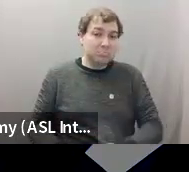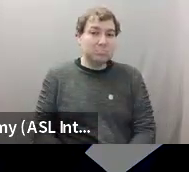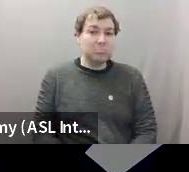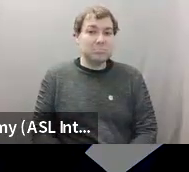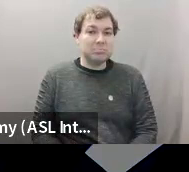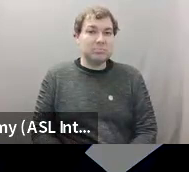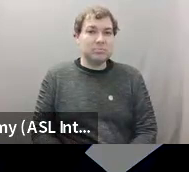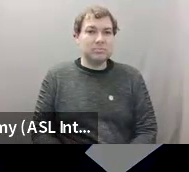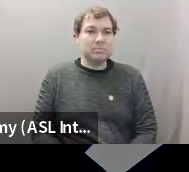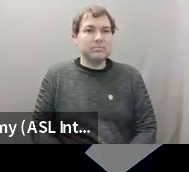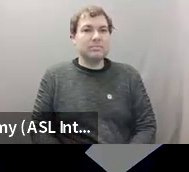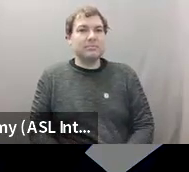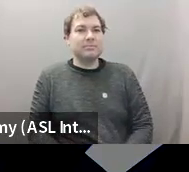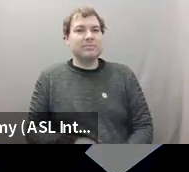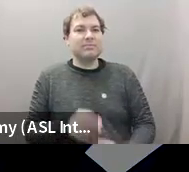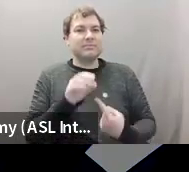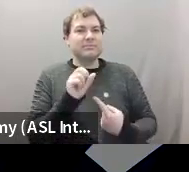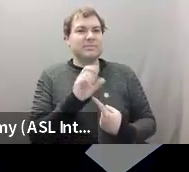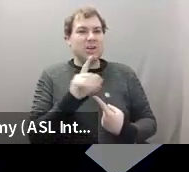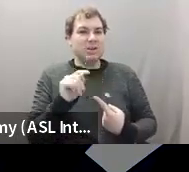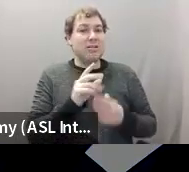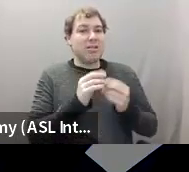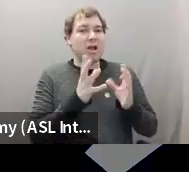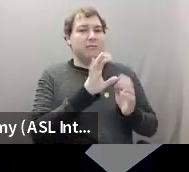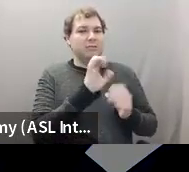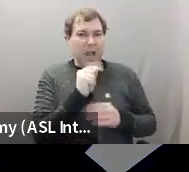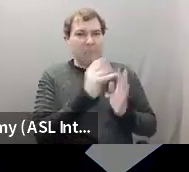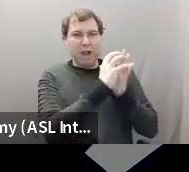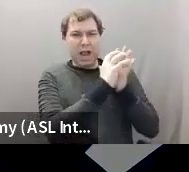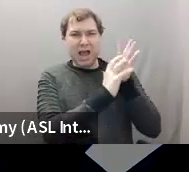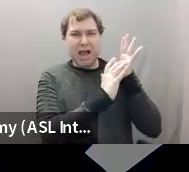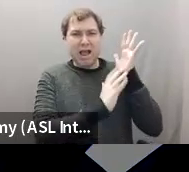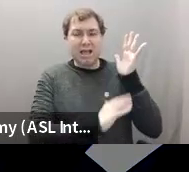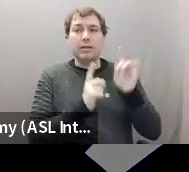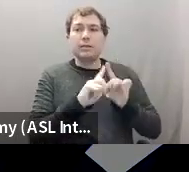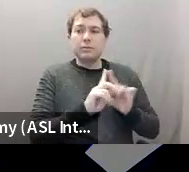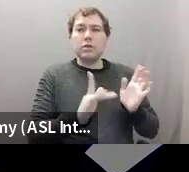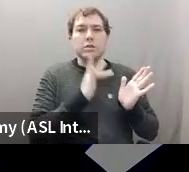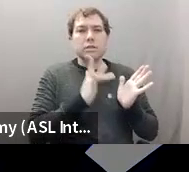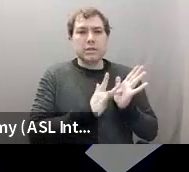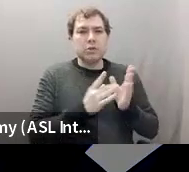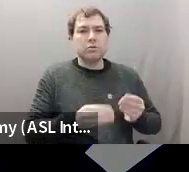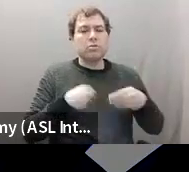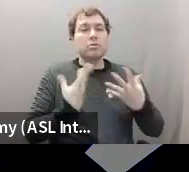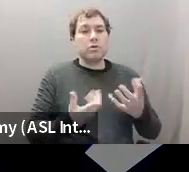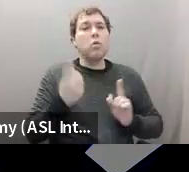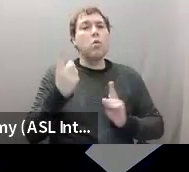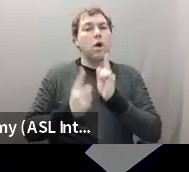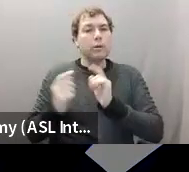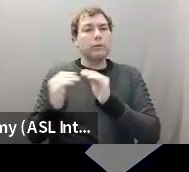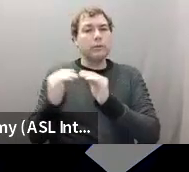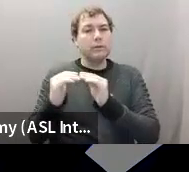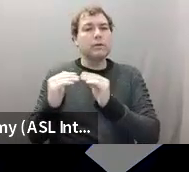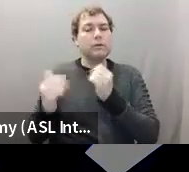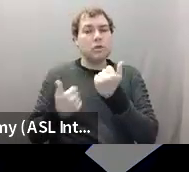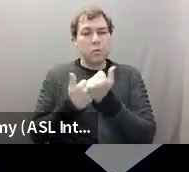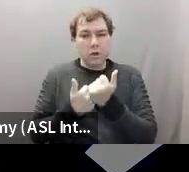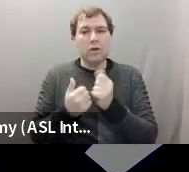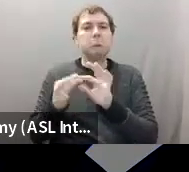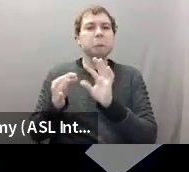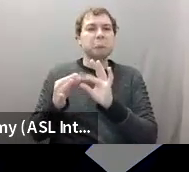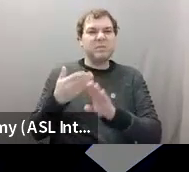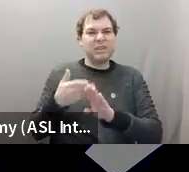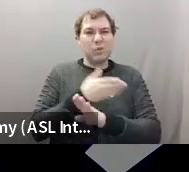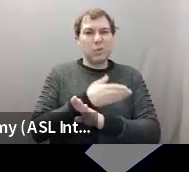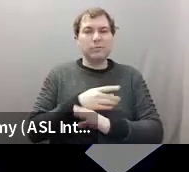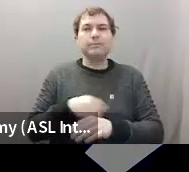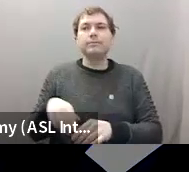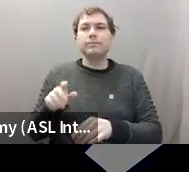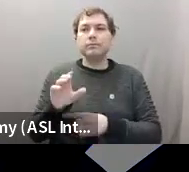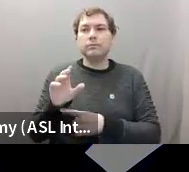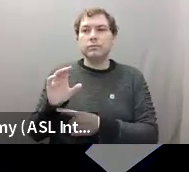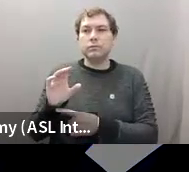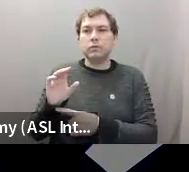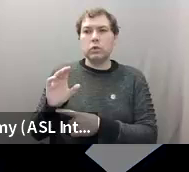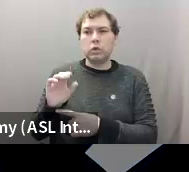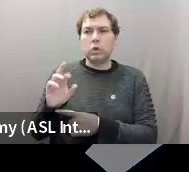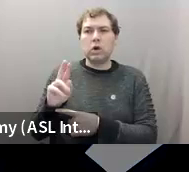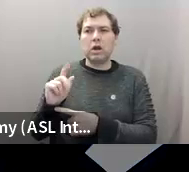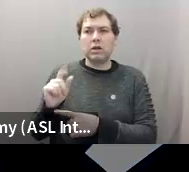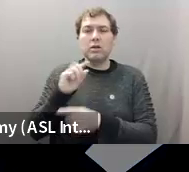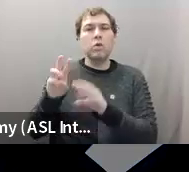Scott Birkenbuel (he, him) VP APRIL: Well, there's a lot of things in the chat, too. Linda. Several several centers do offer one on one peer support like what go ahead spoke of before. And then Cora and Wyoming said, Independent, living in